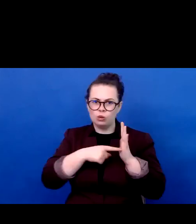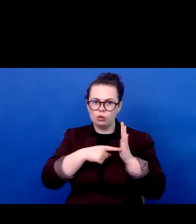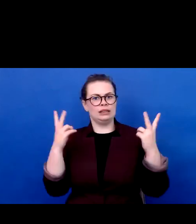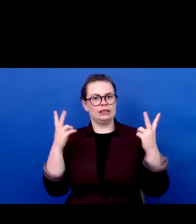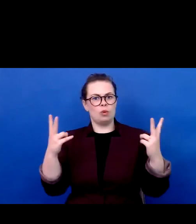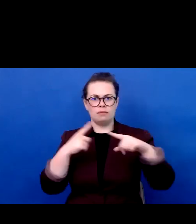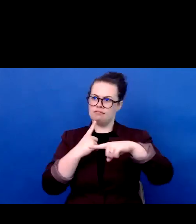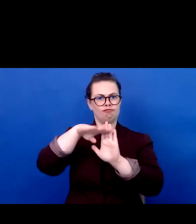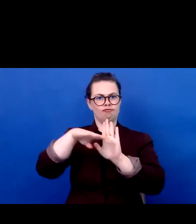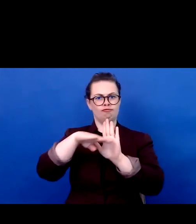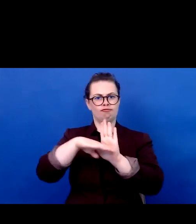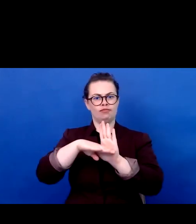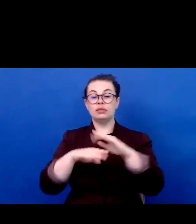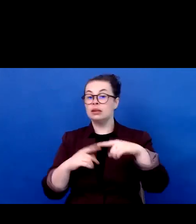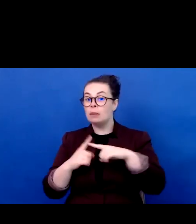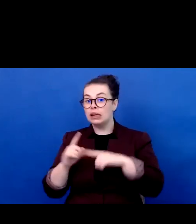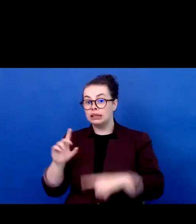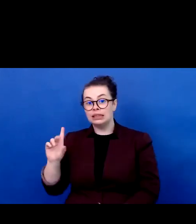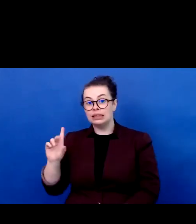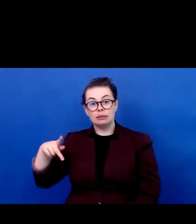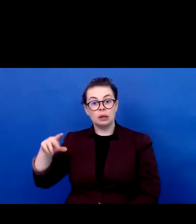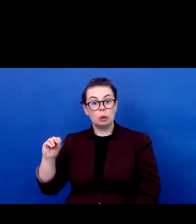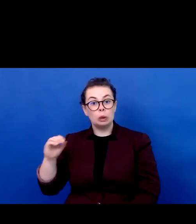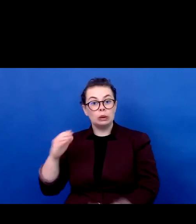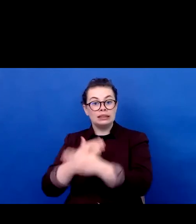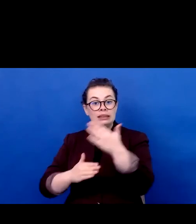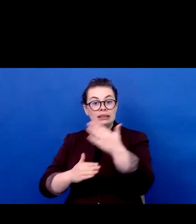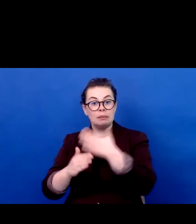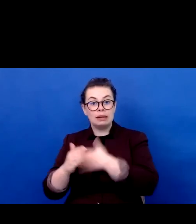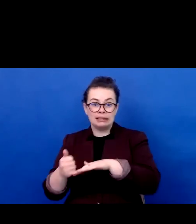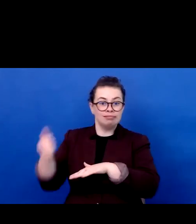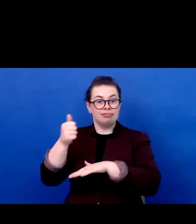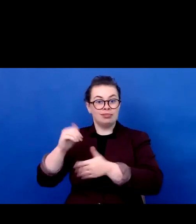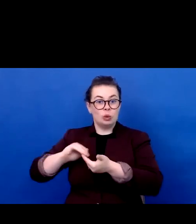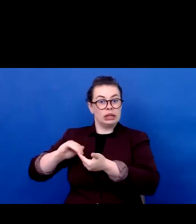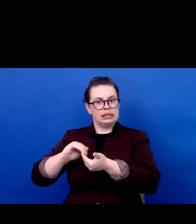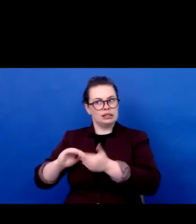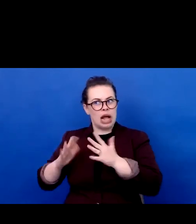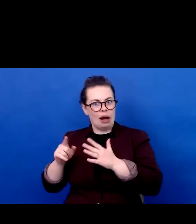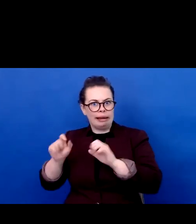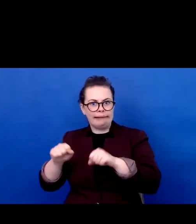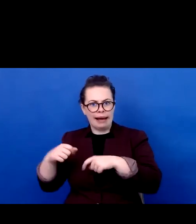in such measurement thank you thank you very much um any other questions